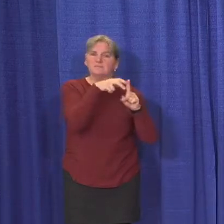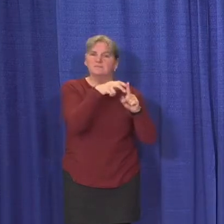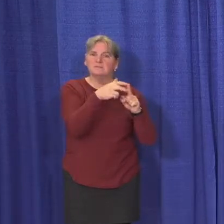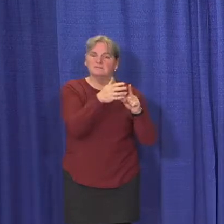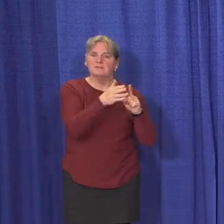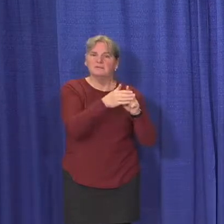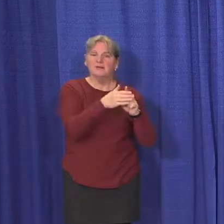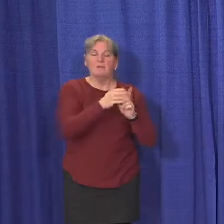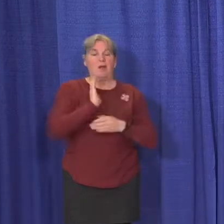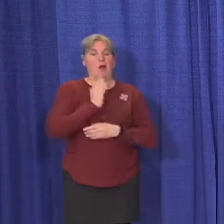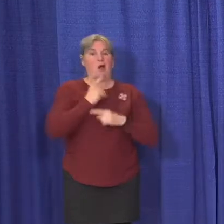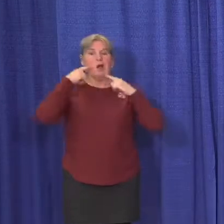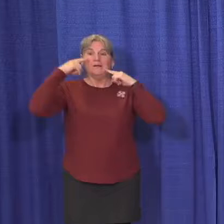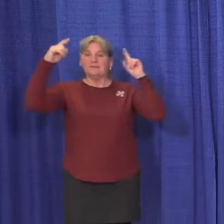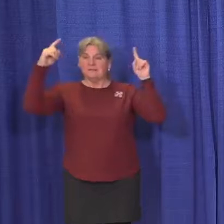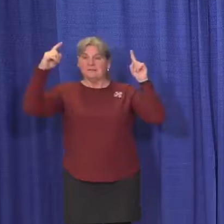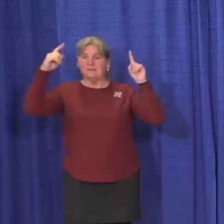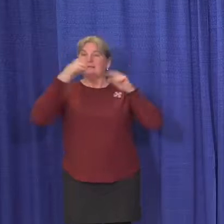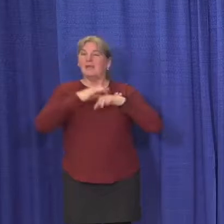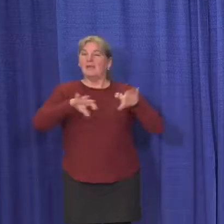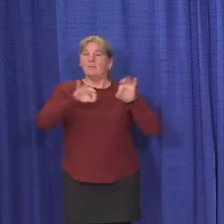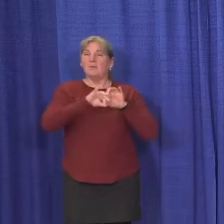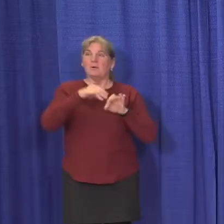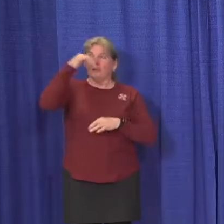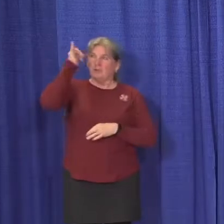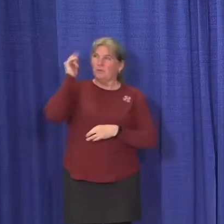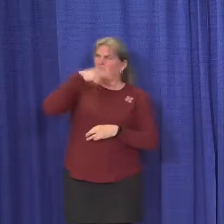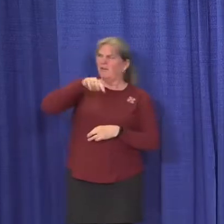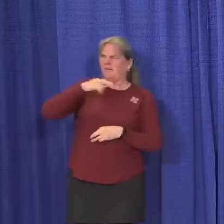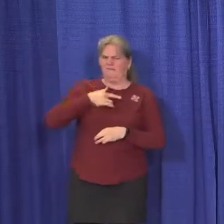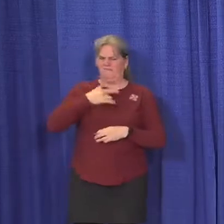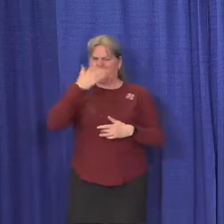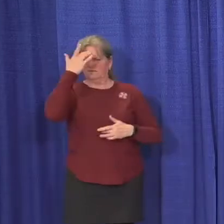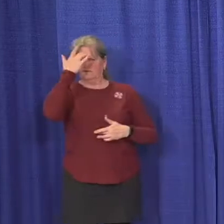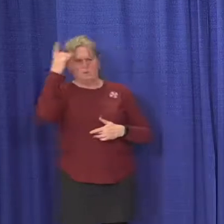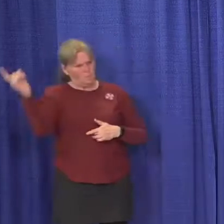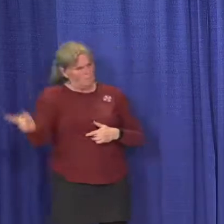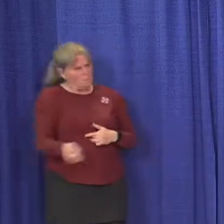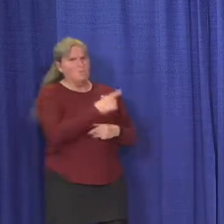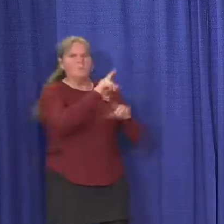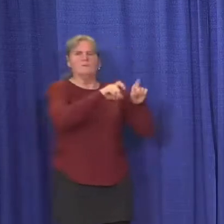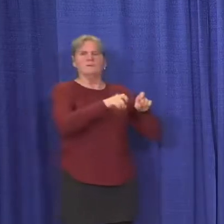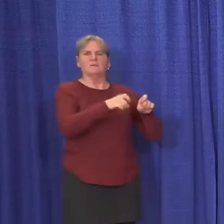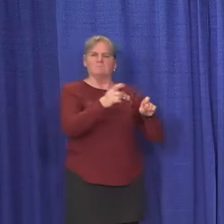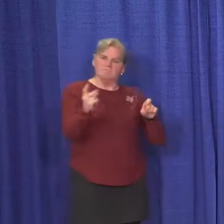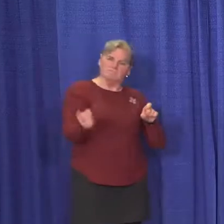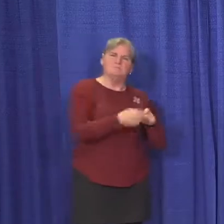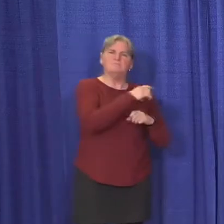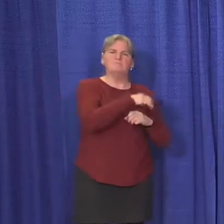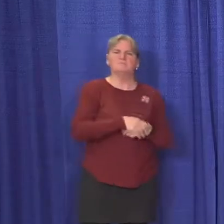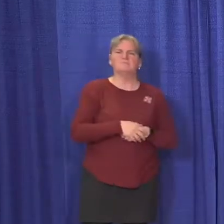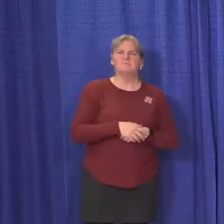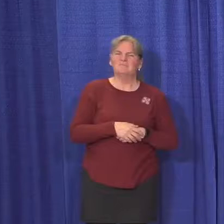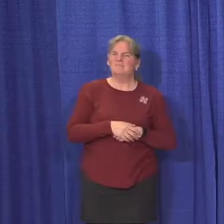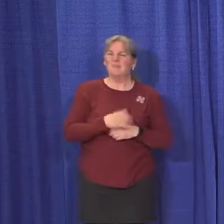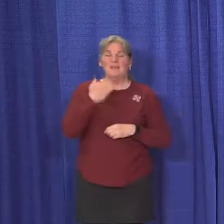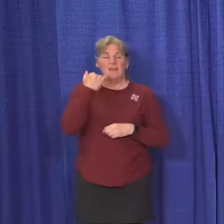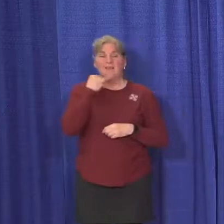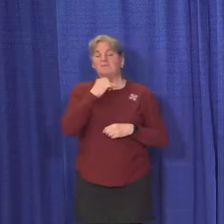cases. Our success depends on Yukoners getting tested.